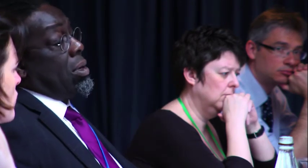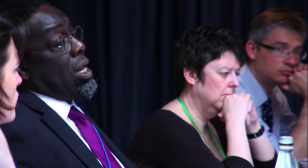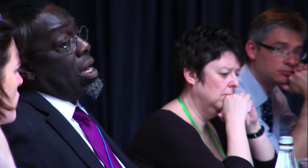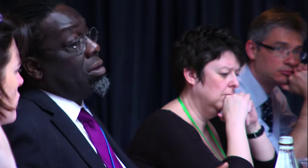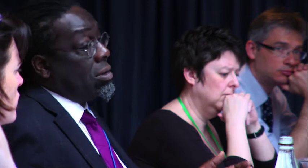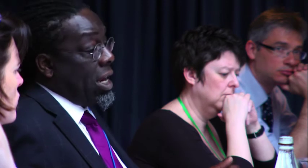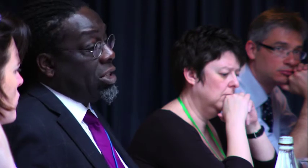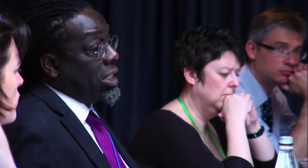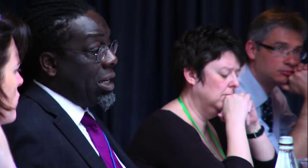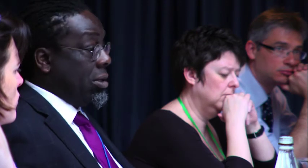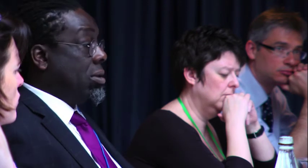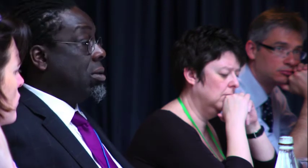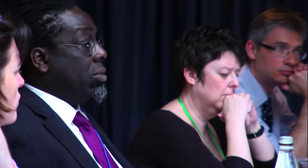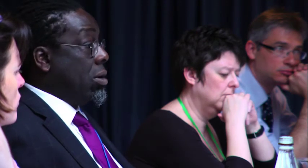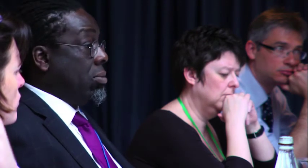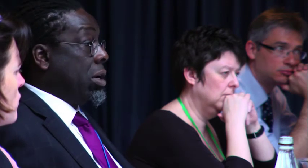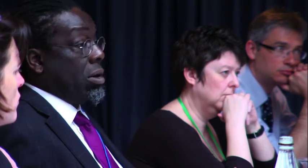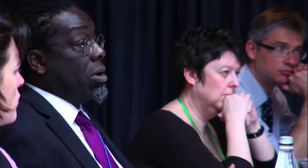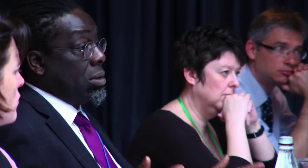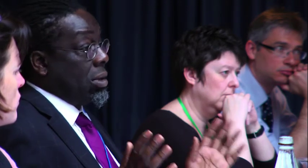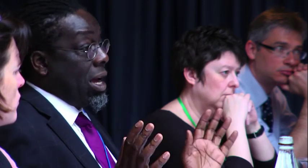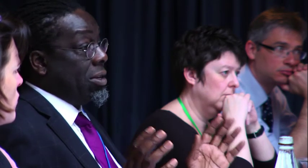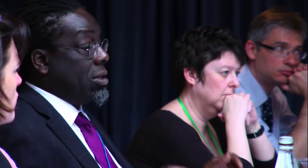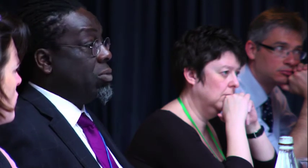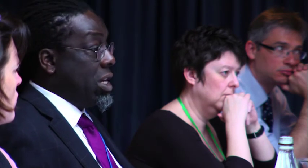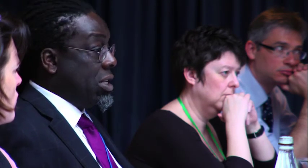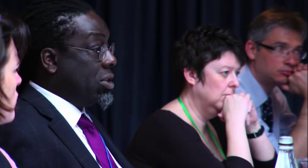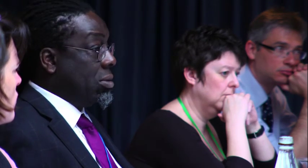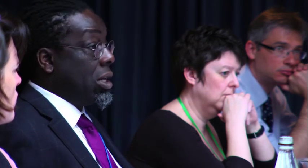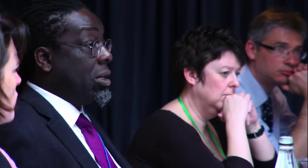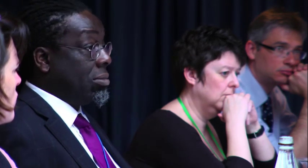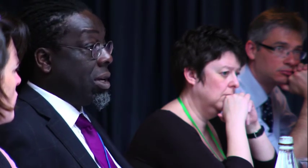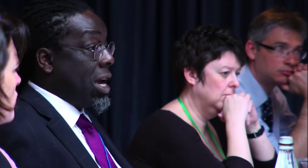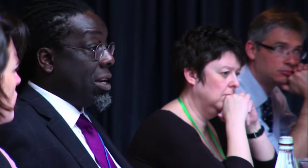you know, NHS England: we got it wrong and we need to learn.'